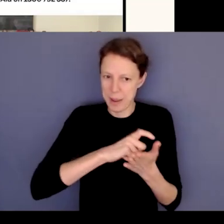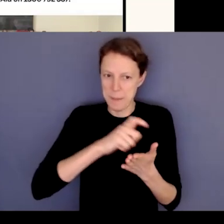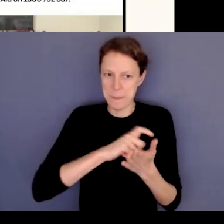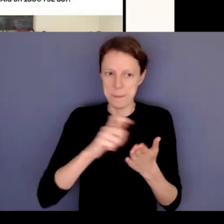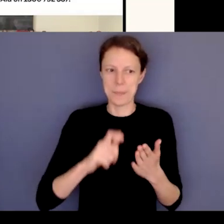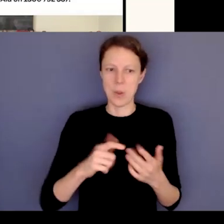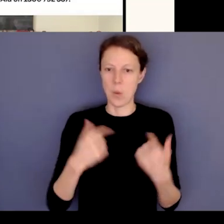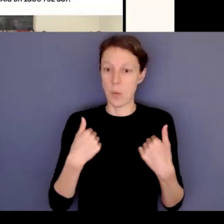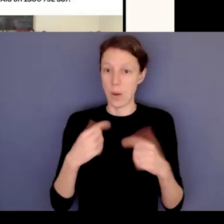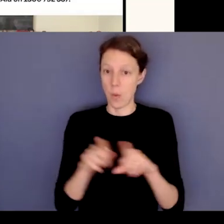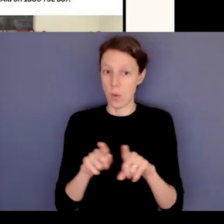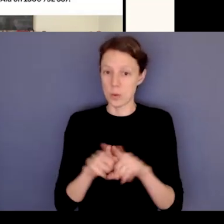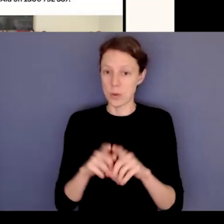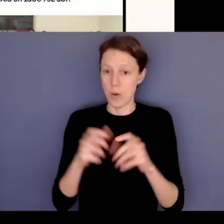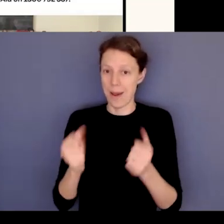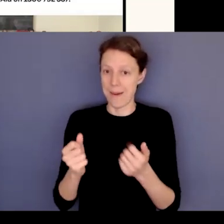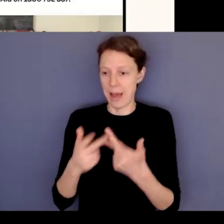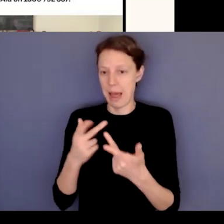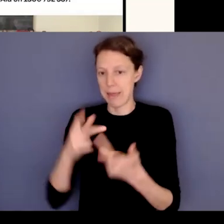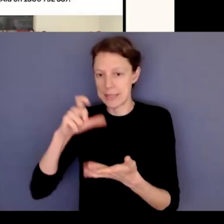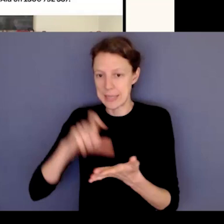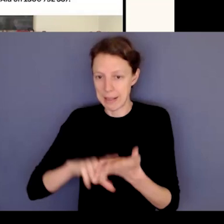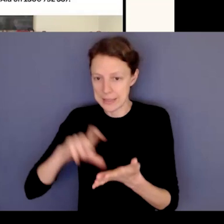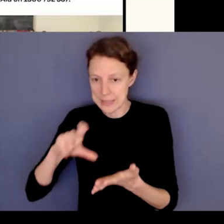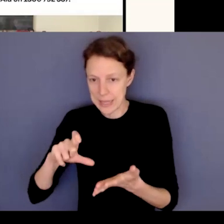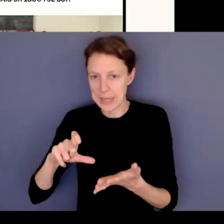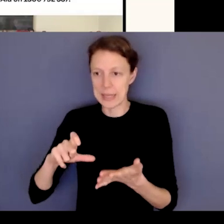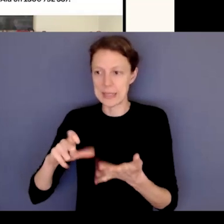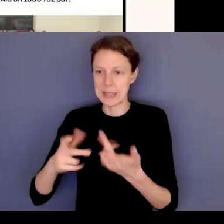like minded stakeholders, other CLCs, other youth type services